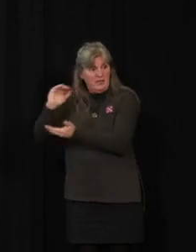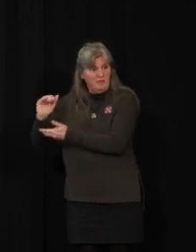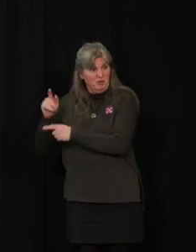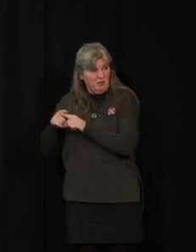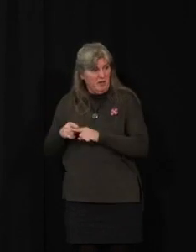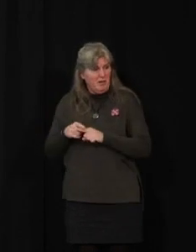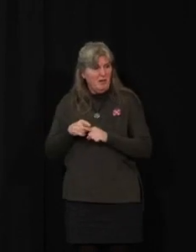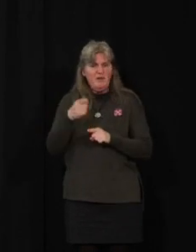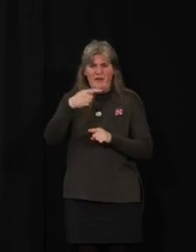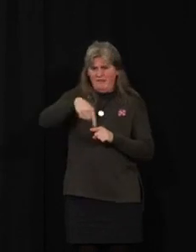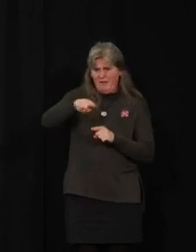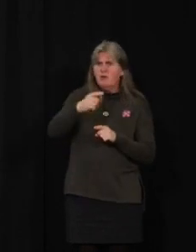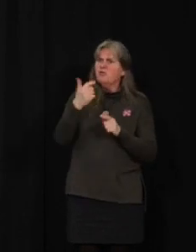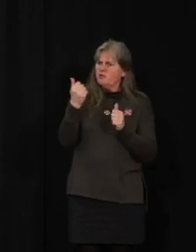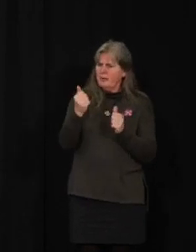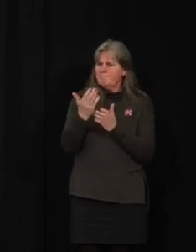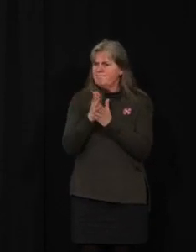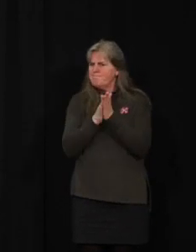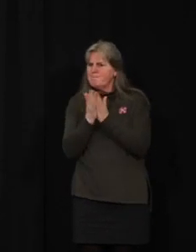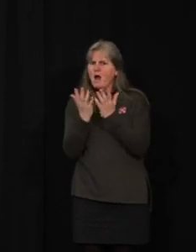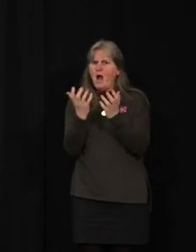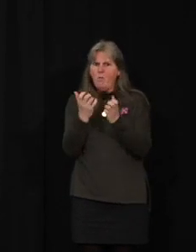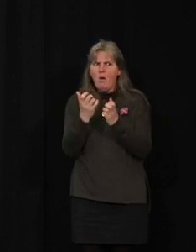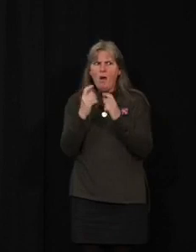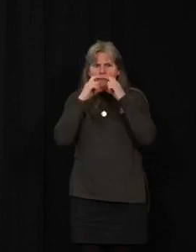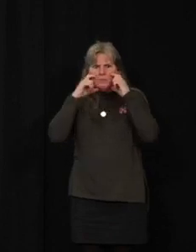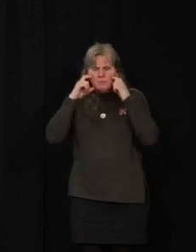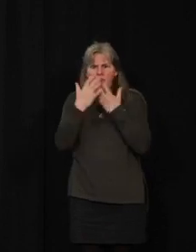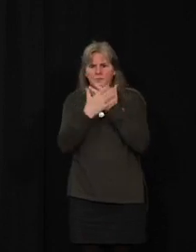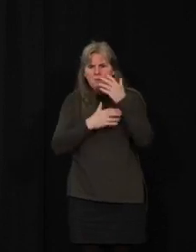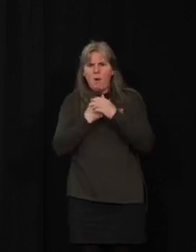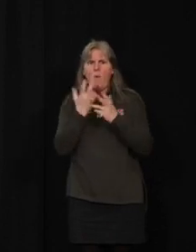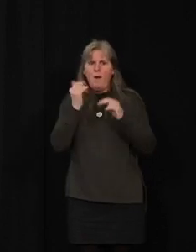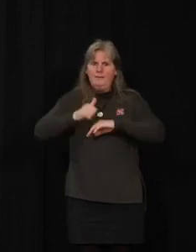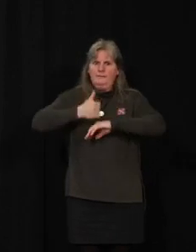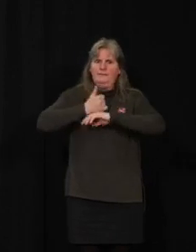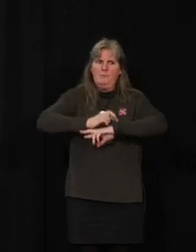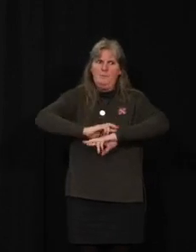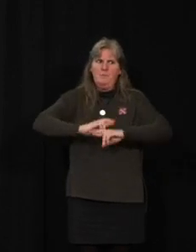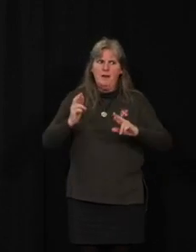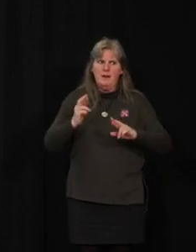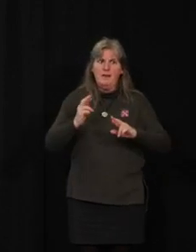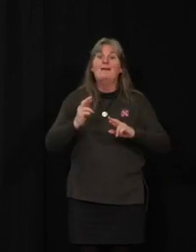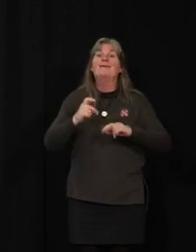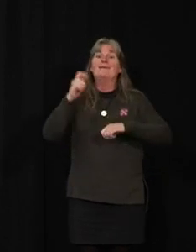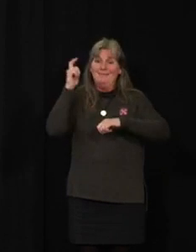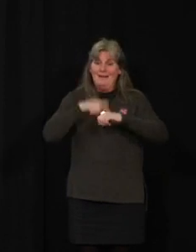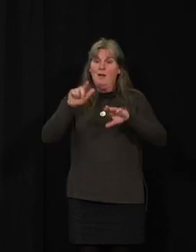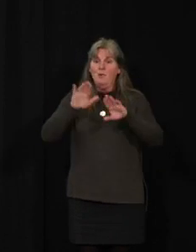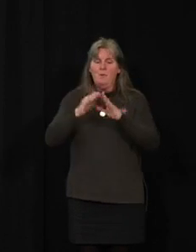PPE already for when we do reopen? A really good question on